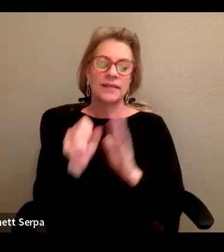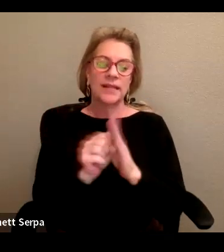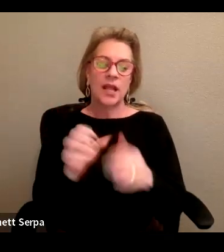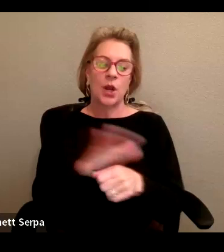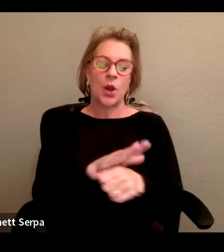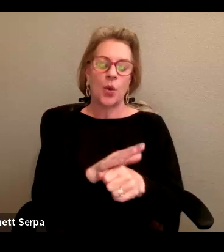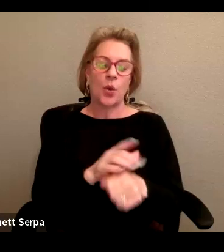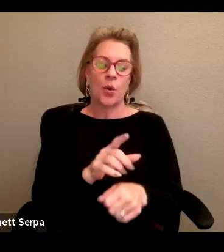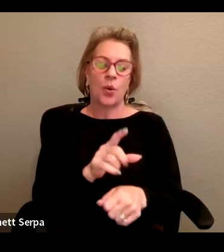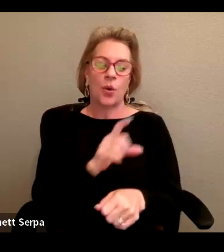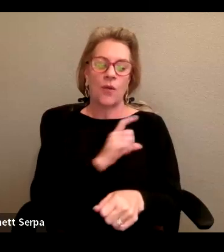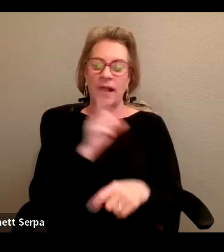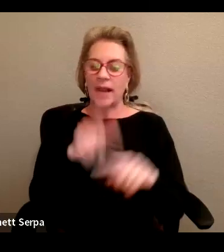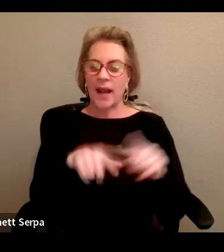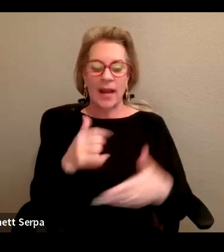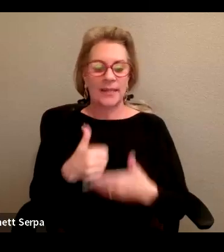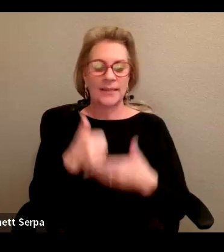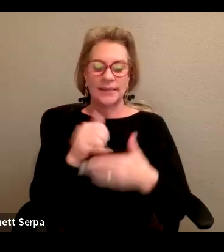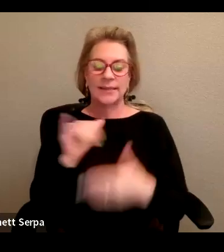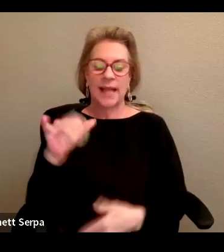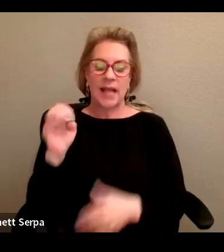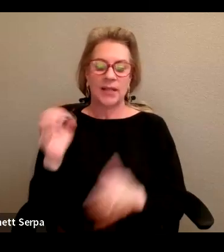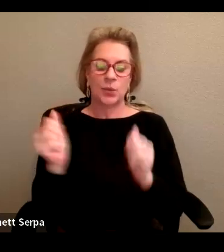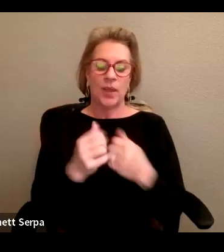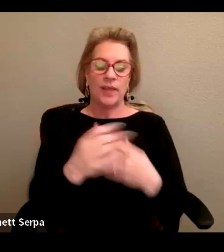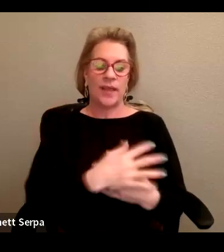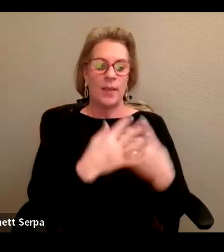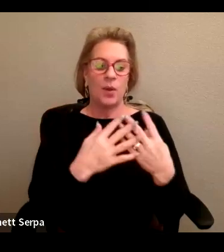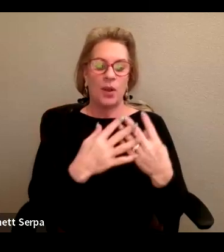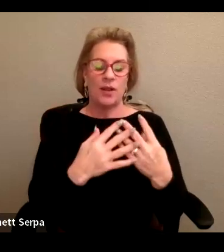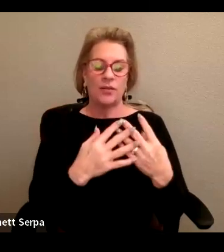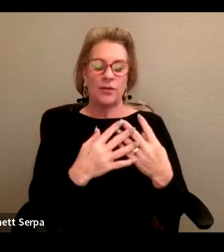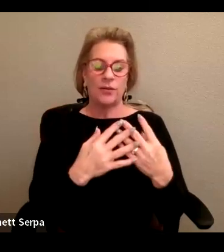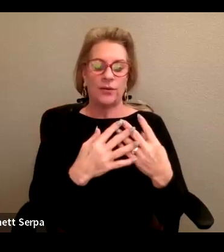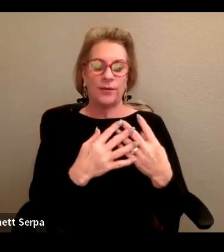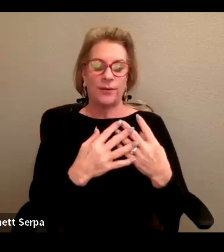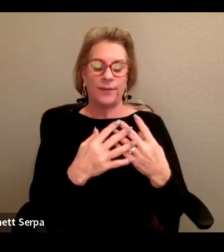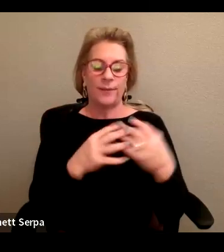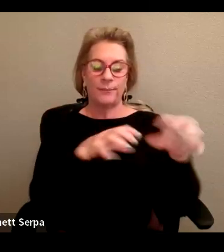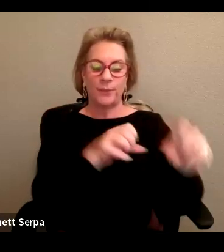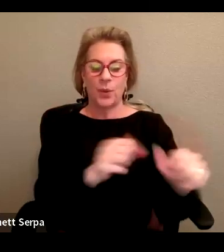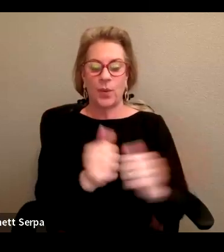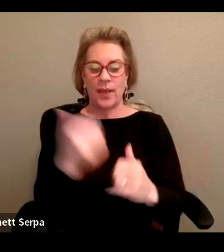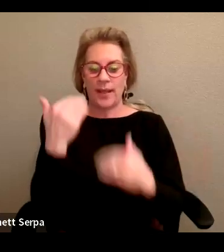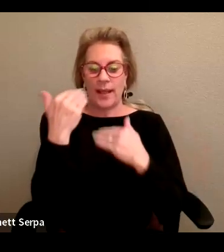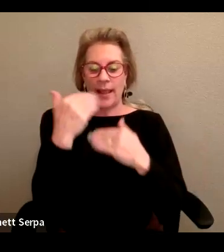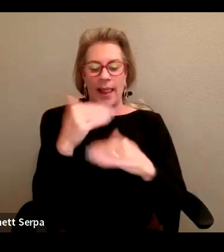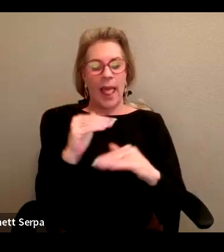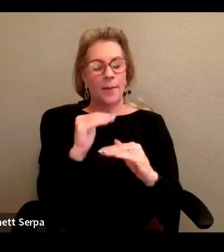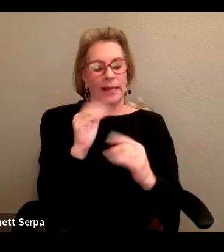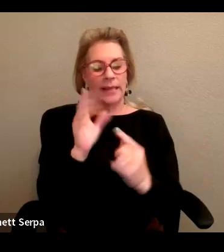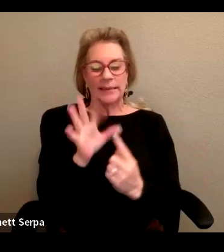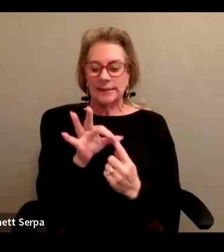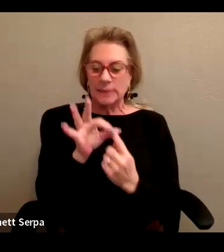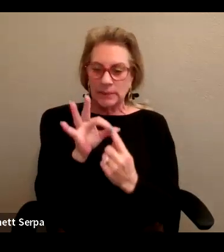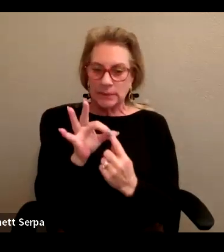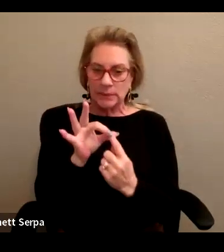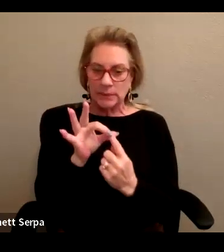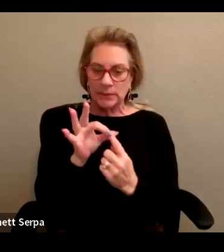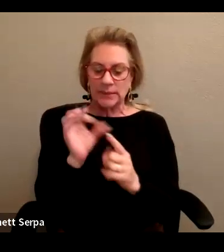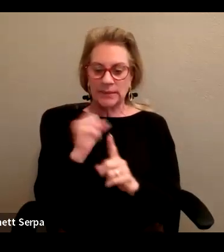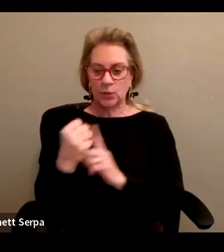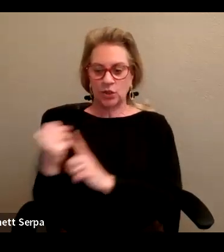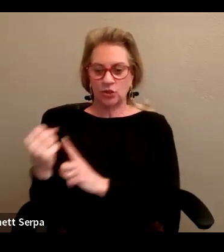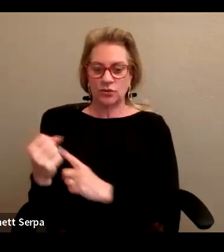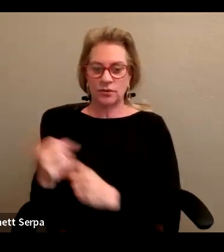cannot assist ice with immigration forcement with very limited exceptions